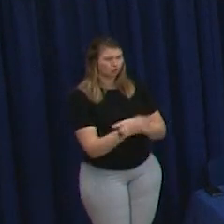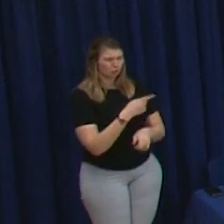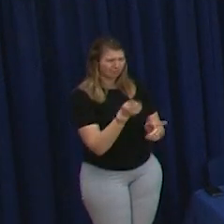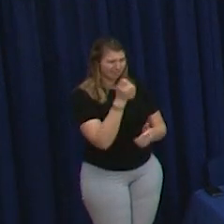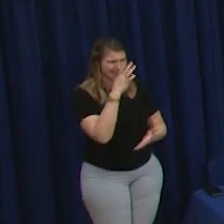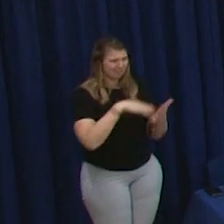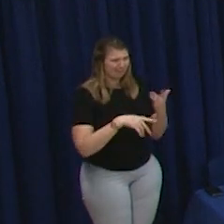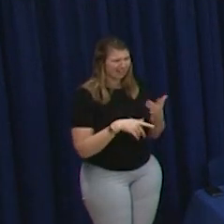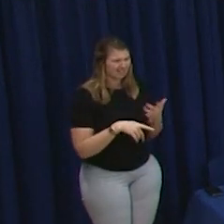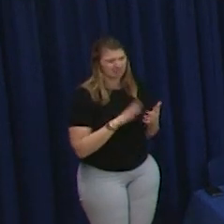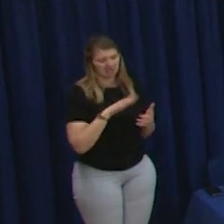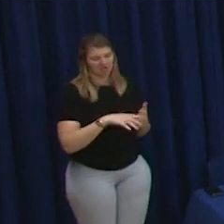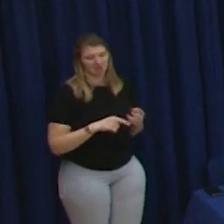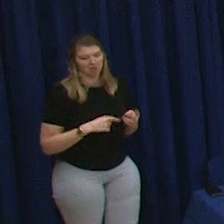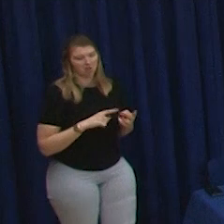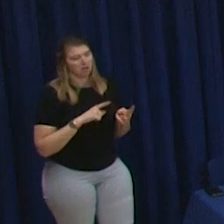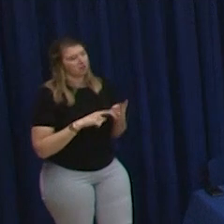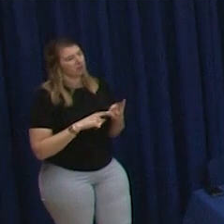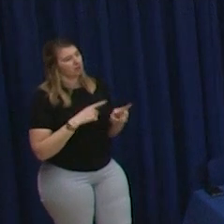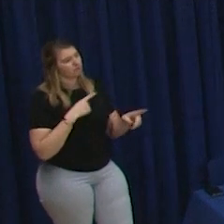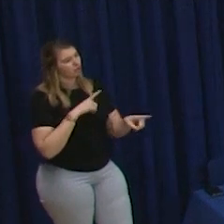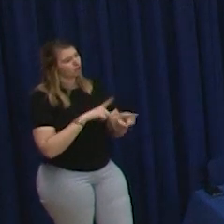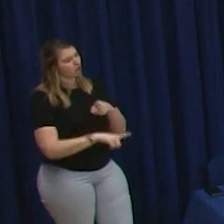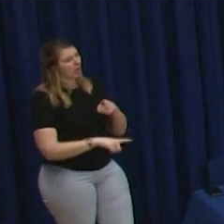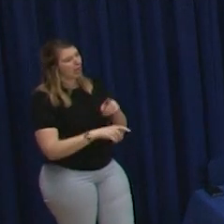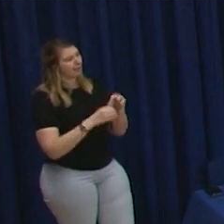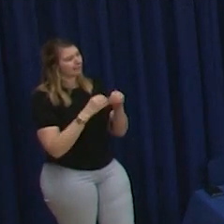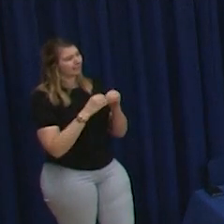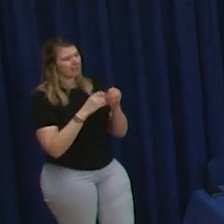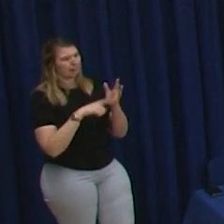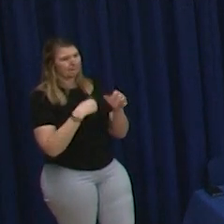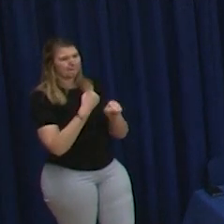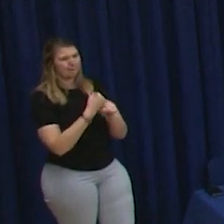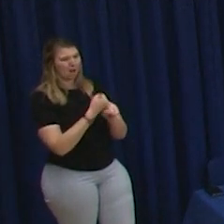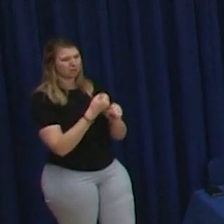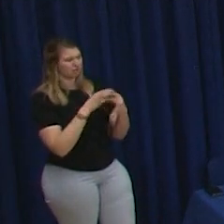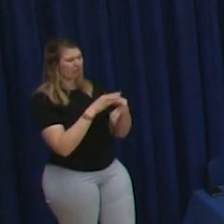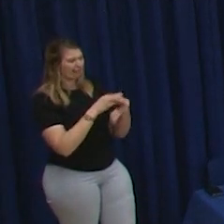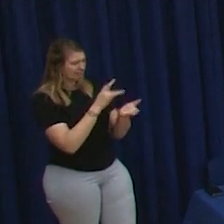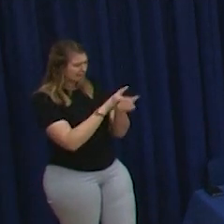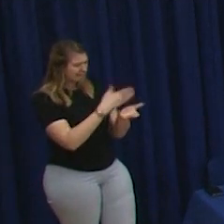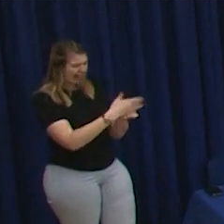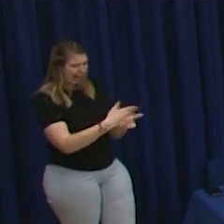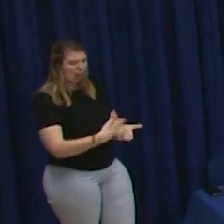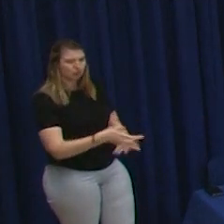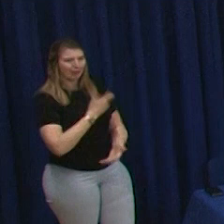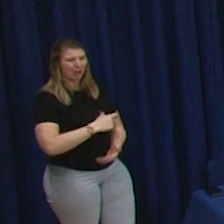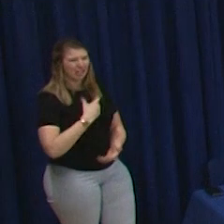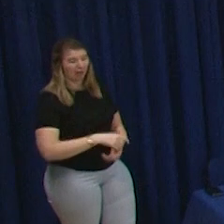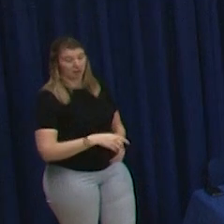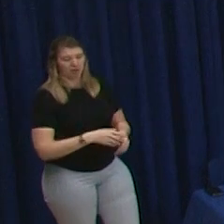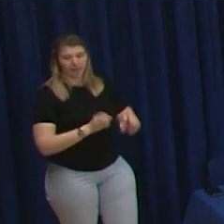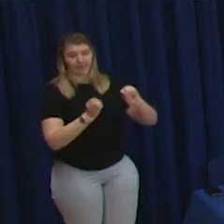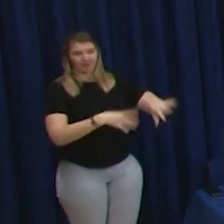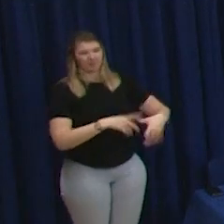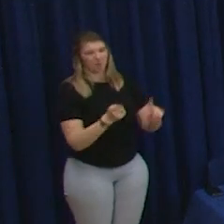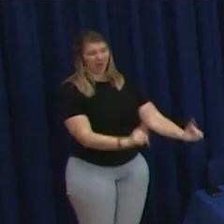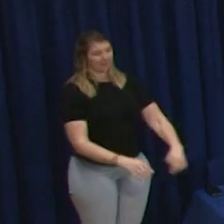what else have we had, oh bug related decluttering personalities yeah, whatever, but that doesn't